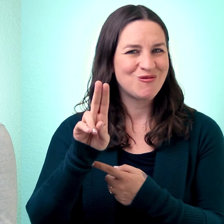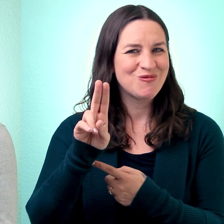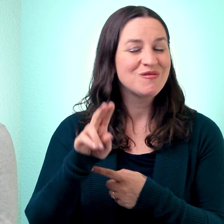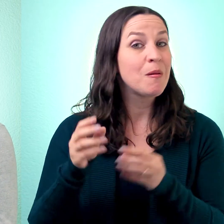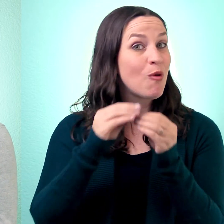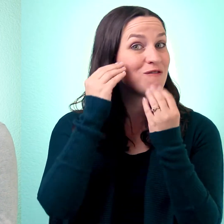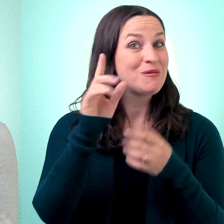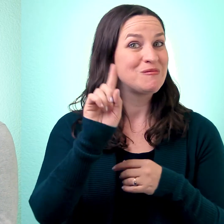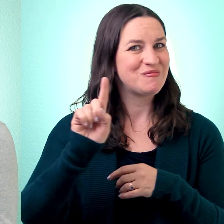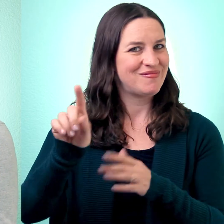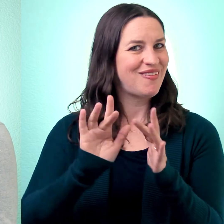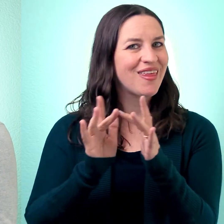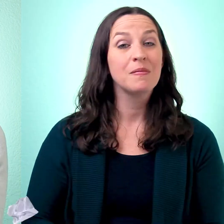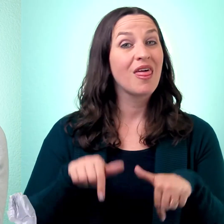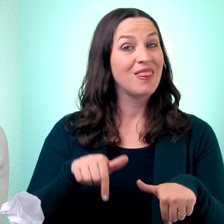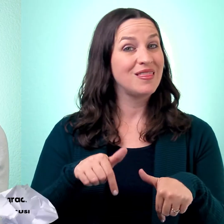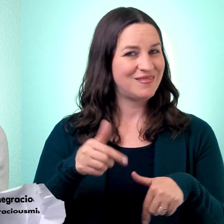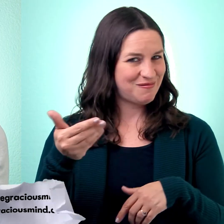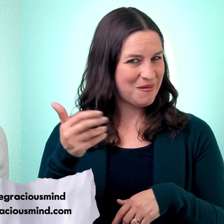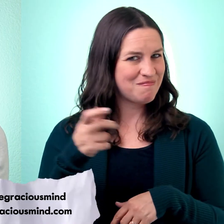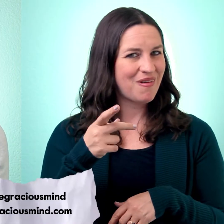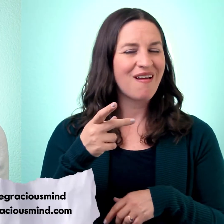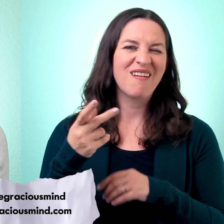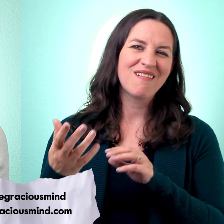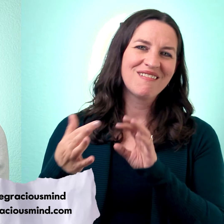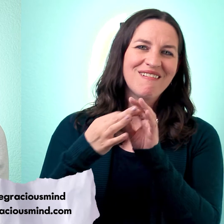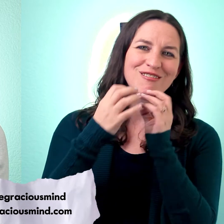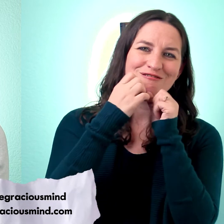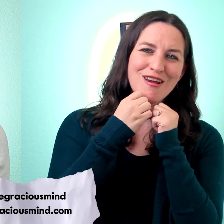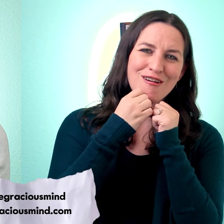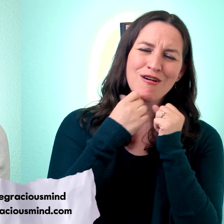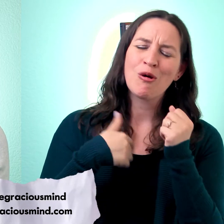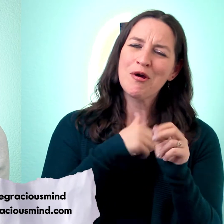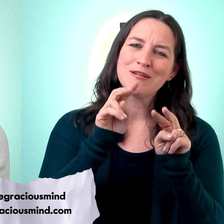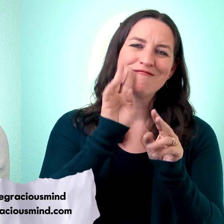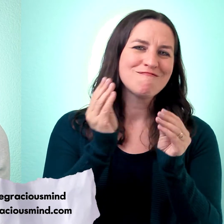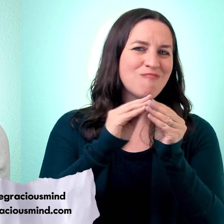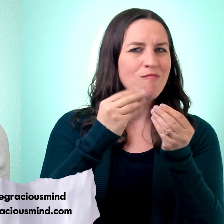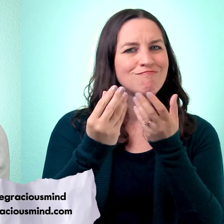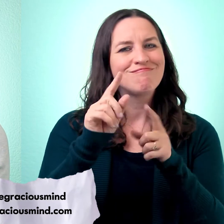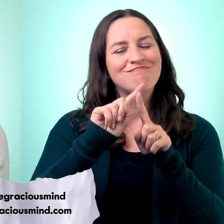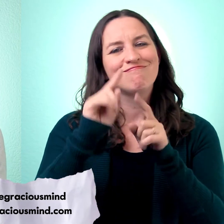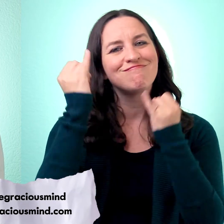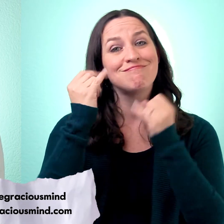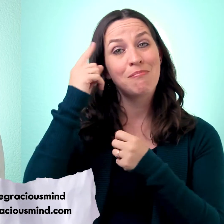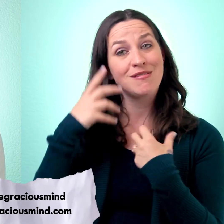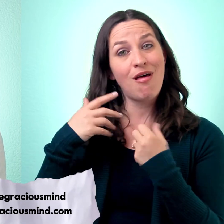You can find more information on our website. This is Connect 2 Care and we are excited to bring you tips and tricks about mental health and the interpreting field.